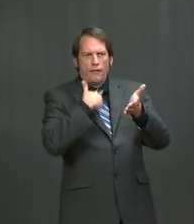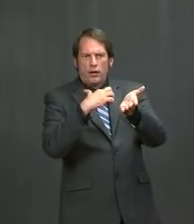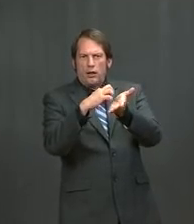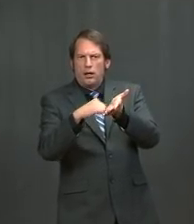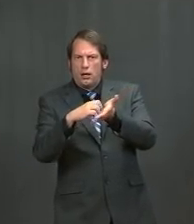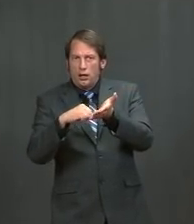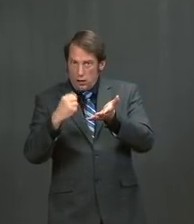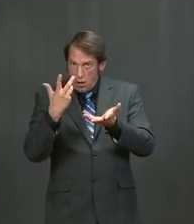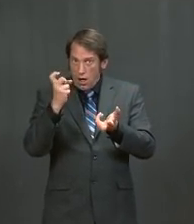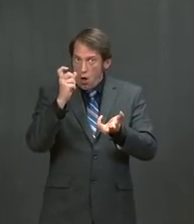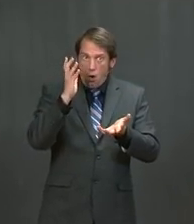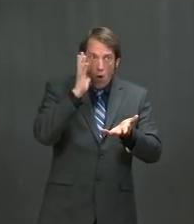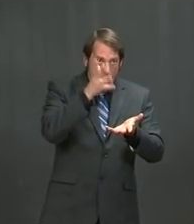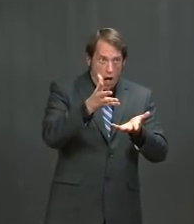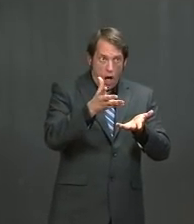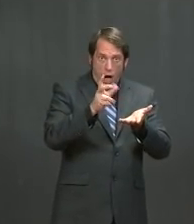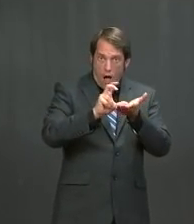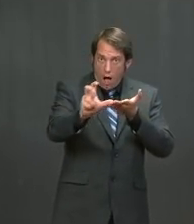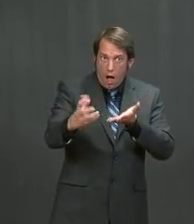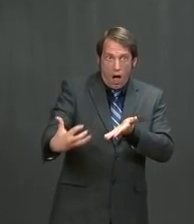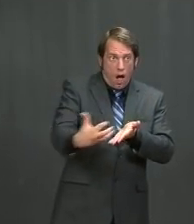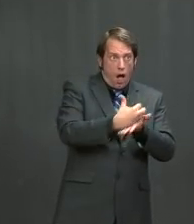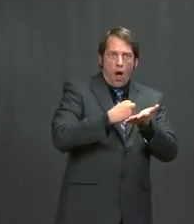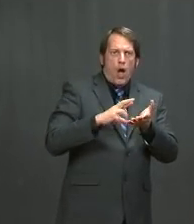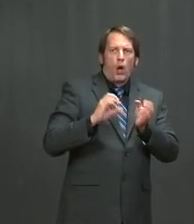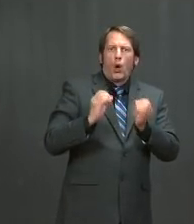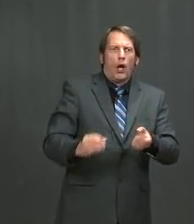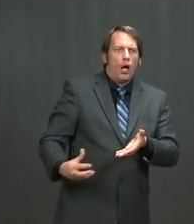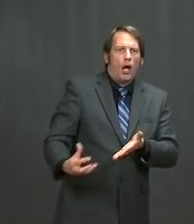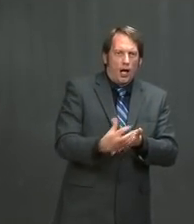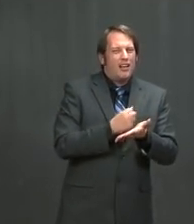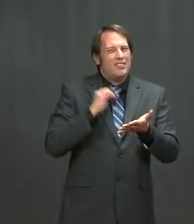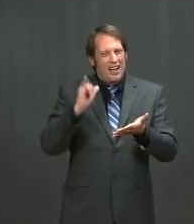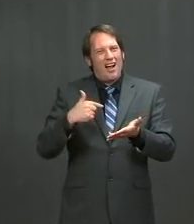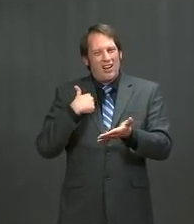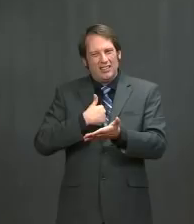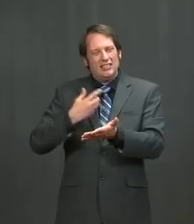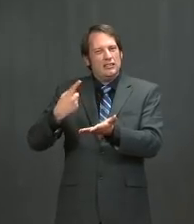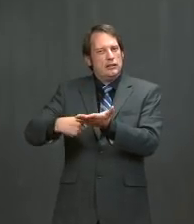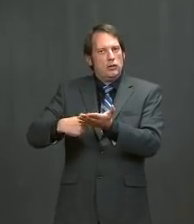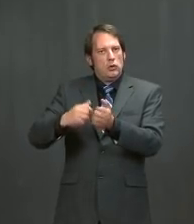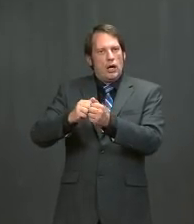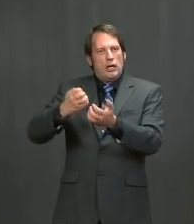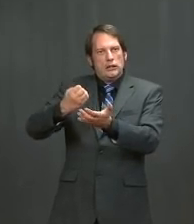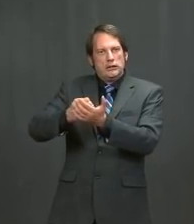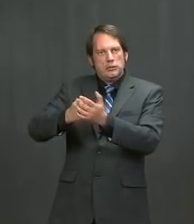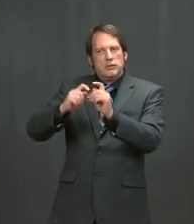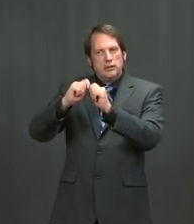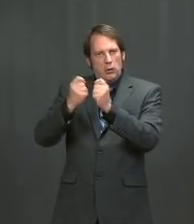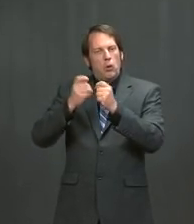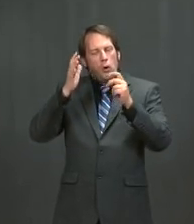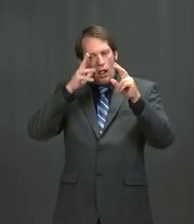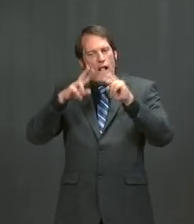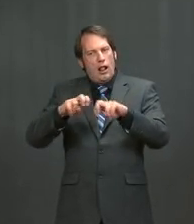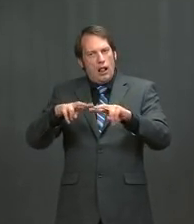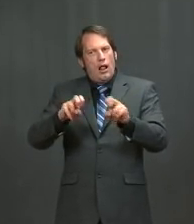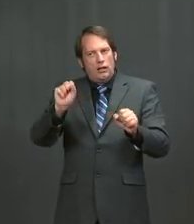And, absolutely, our economic team and number data crunchers will be crunching numbers as we proceed, but we're kind of in the early stages